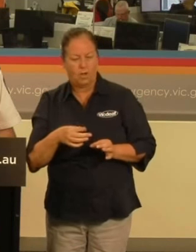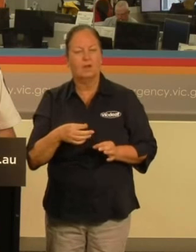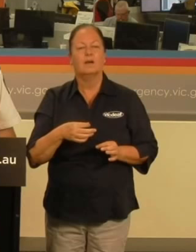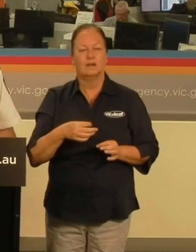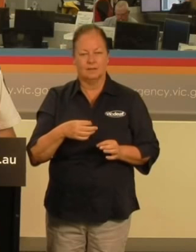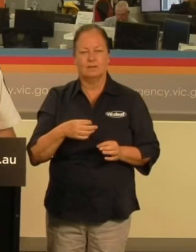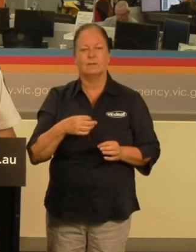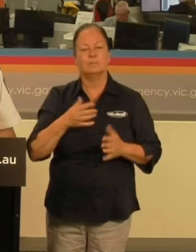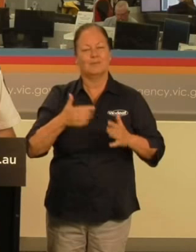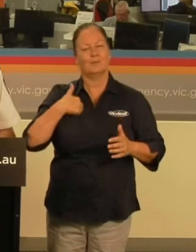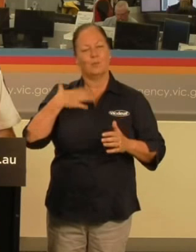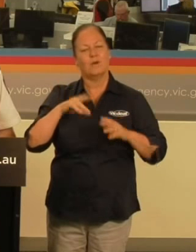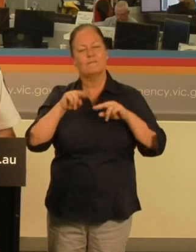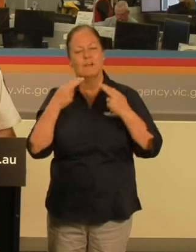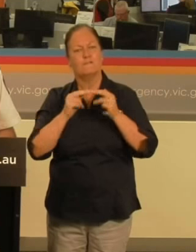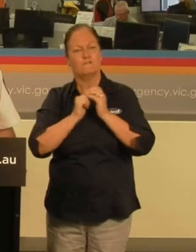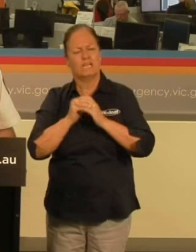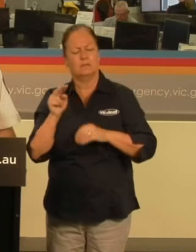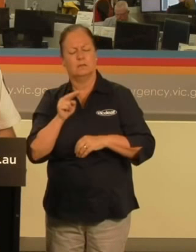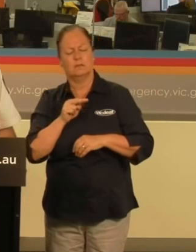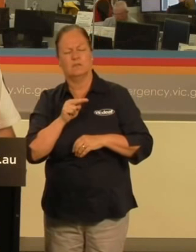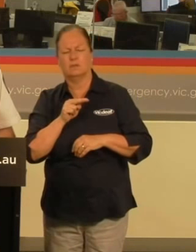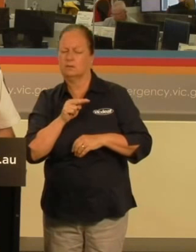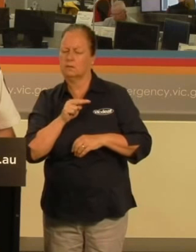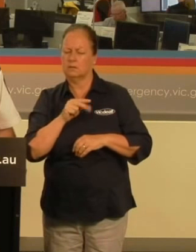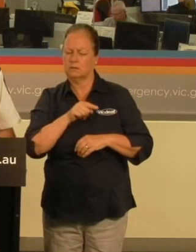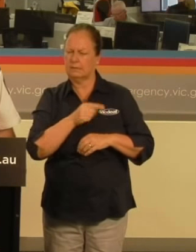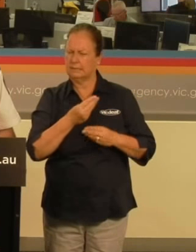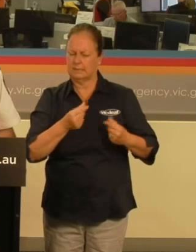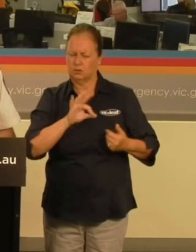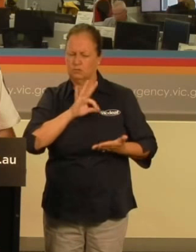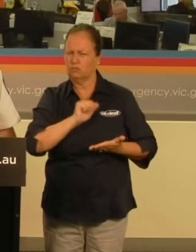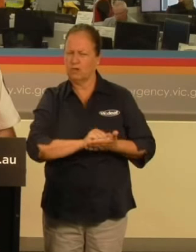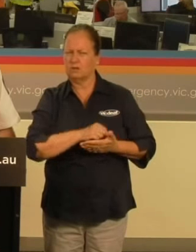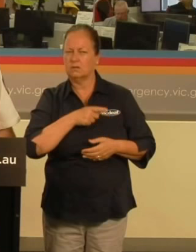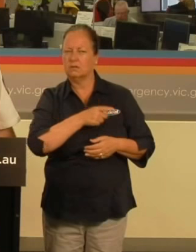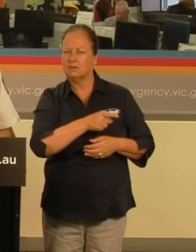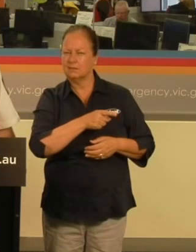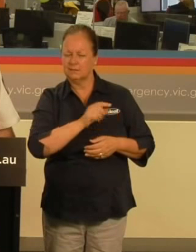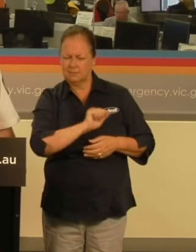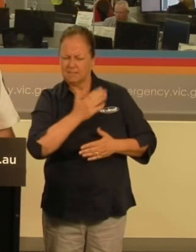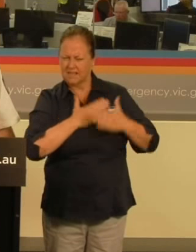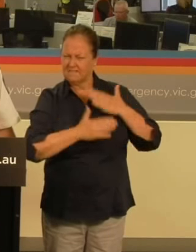friends to report them and they will have behaviour issues that continue through about the way in which they behave around fire